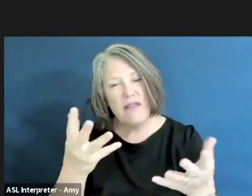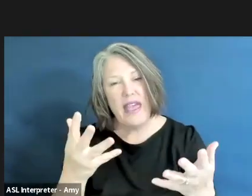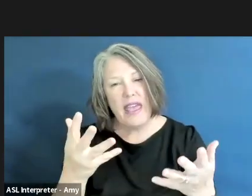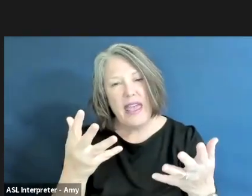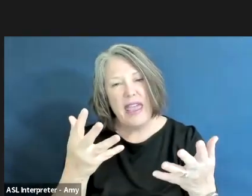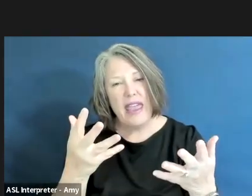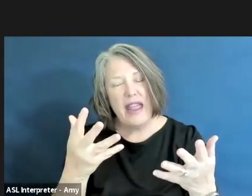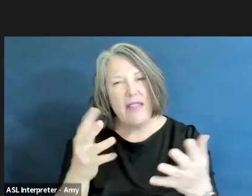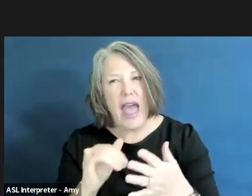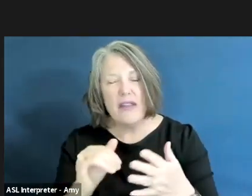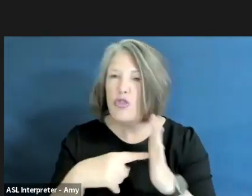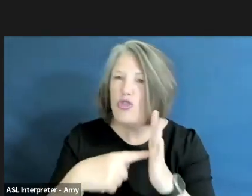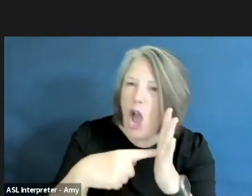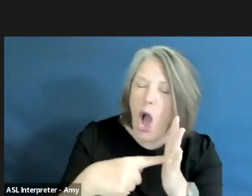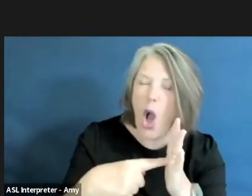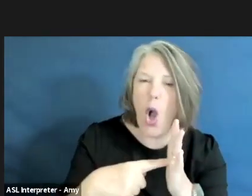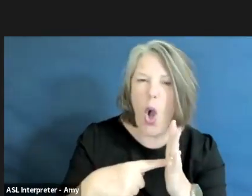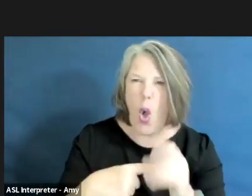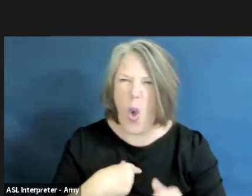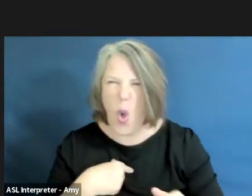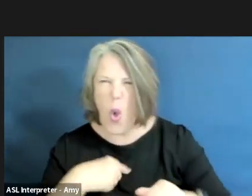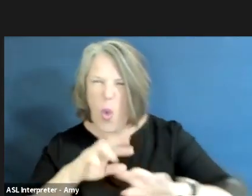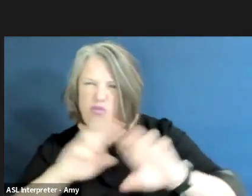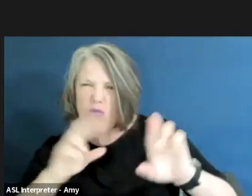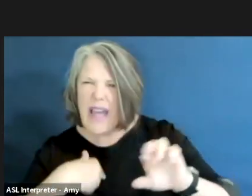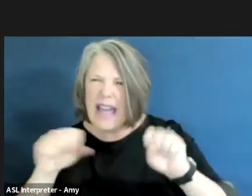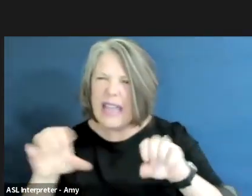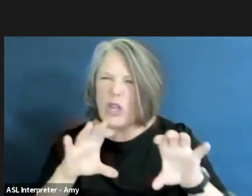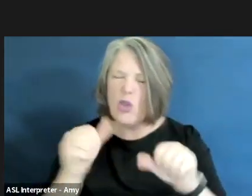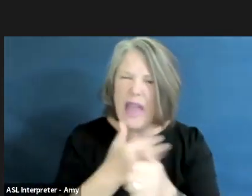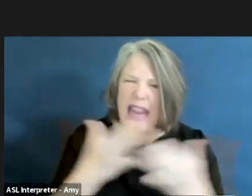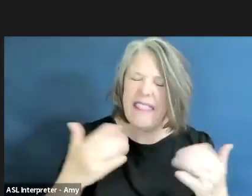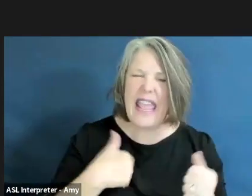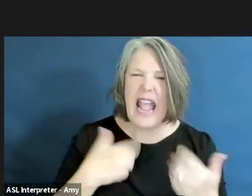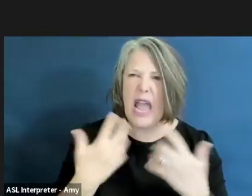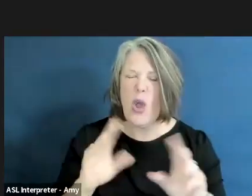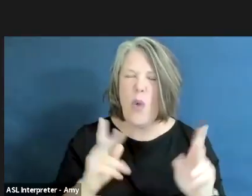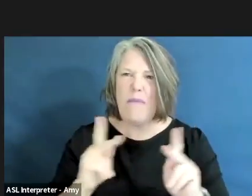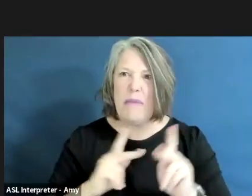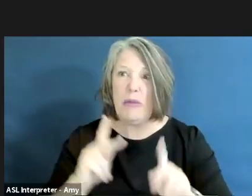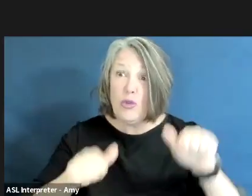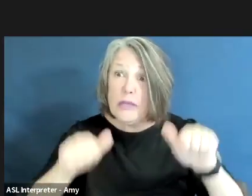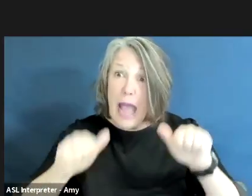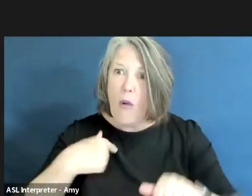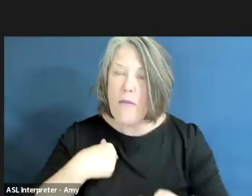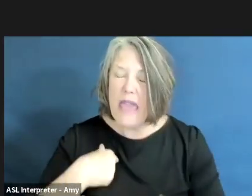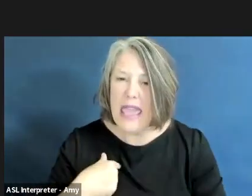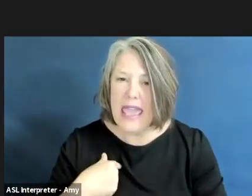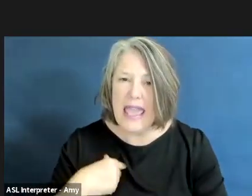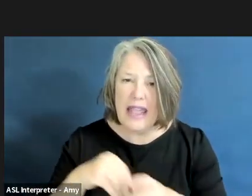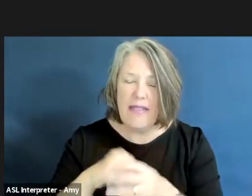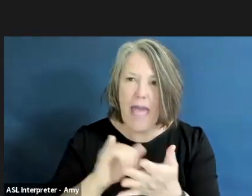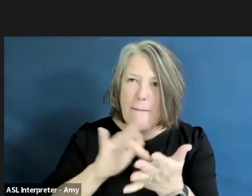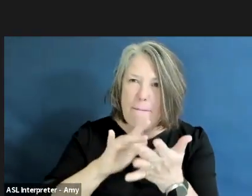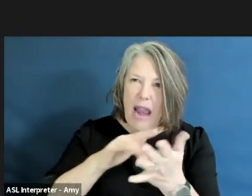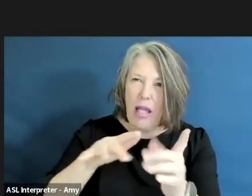the self-assuredness that I got this. I can do anything. I didn't want anyone to doubt me in that medical arena that I was